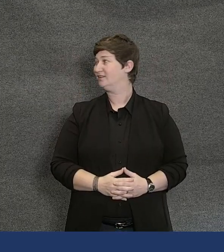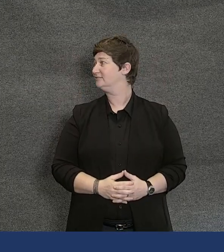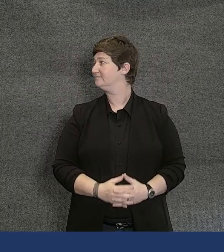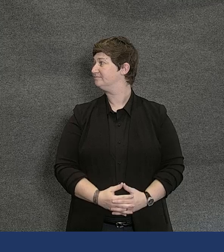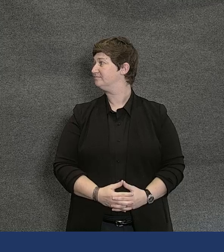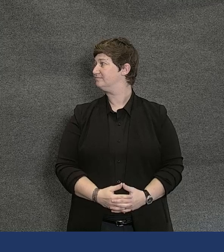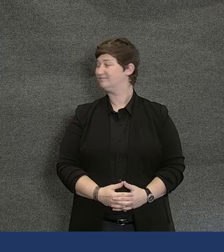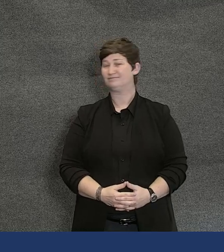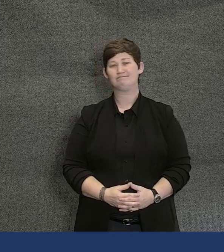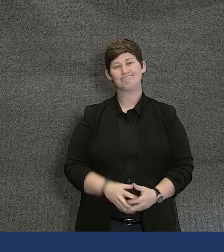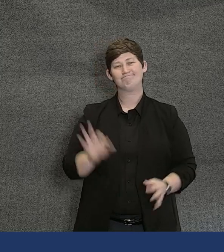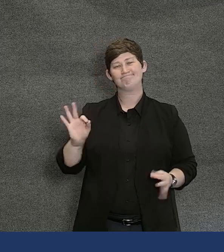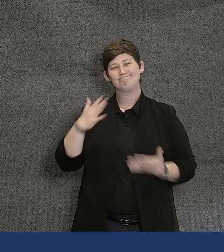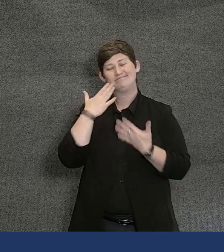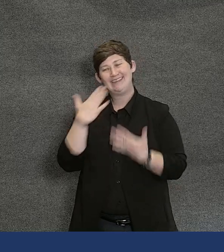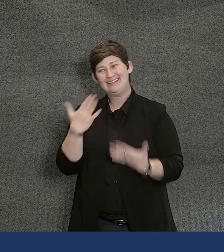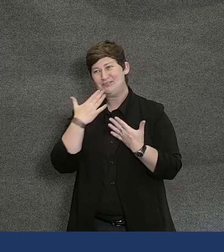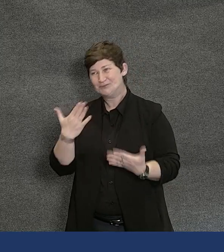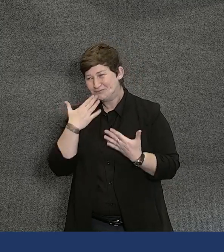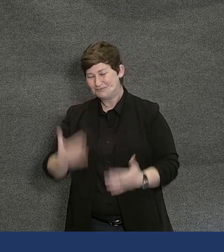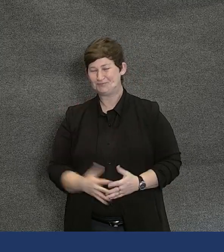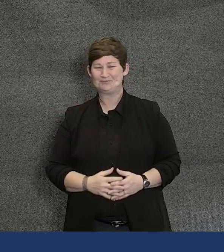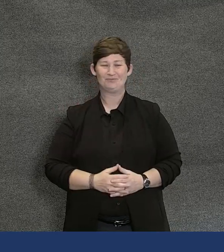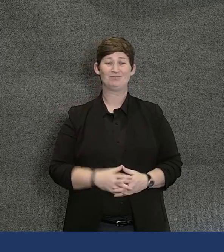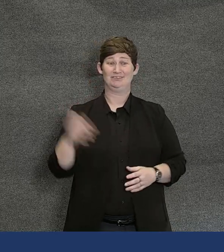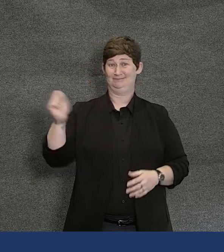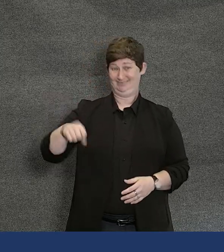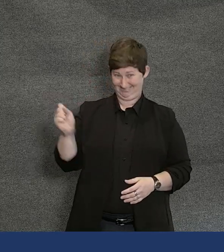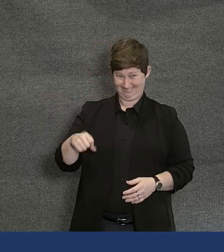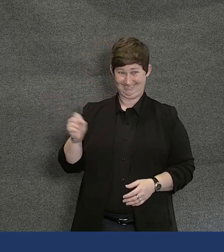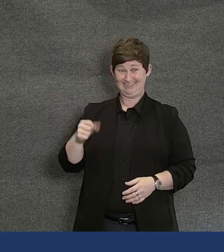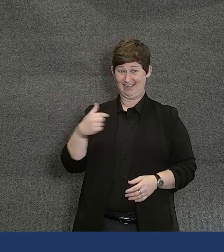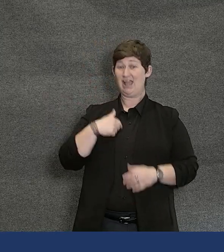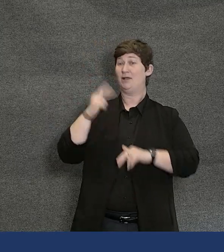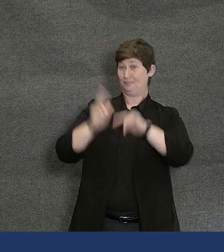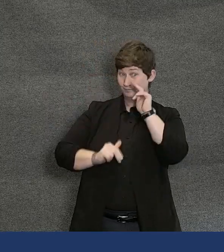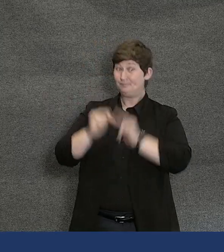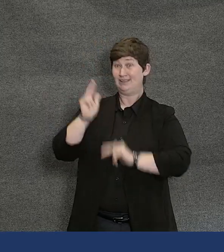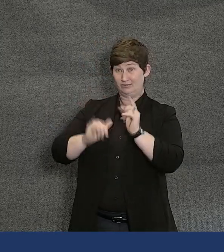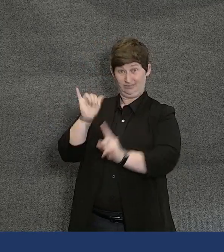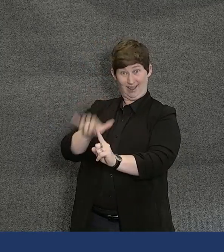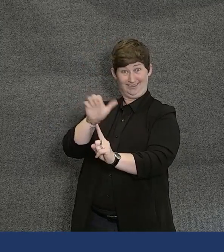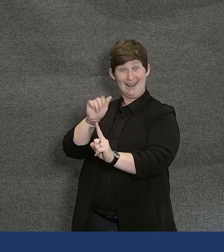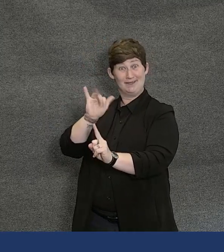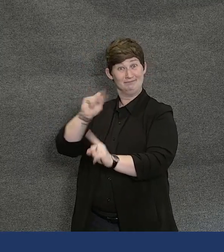Thank you. Yes, I do. I built a cabin. That's what I live in. I raised my kids there.